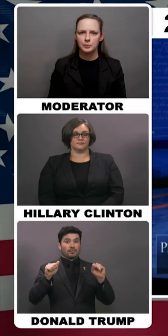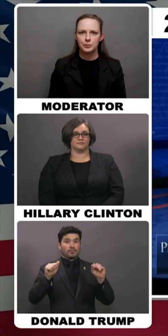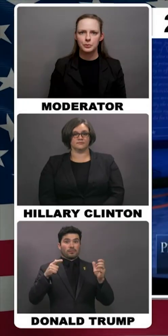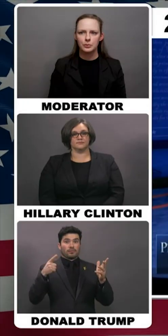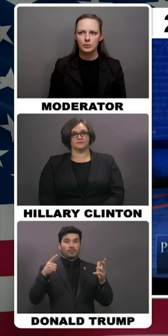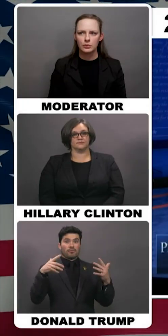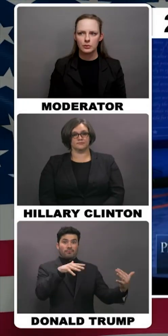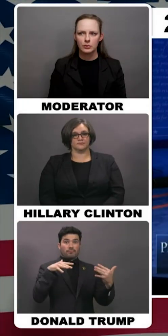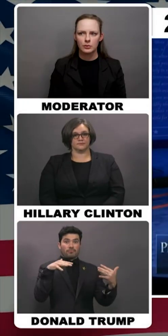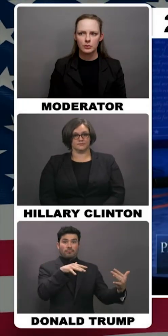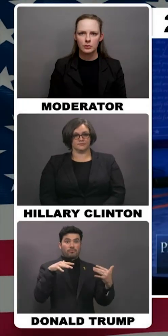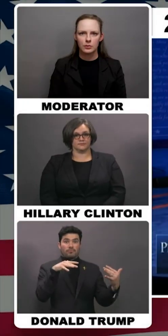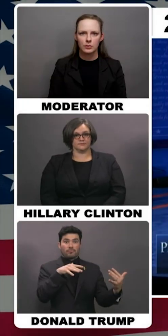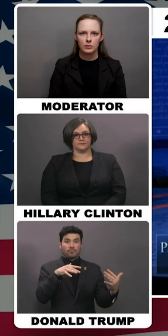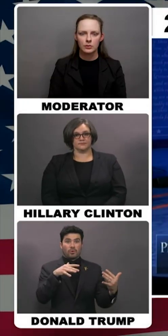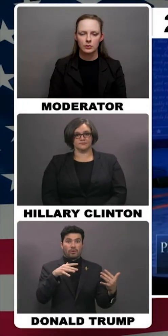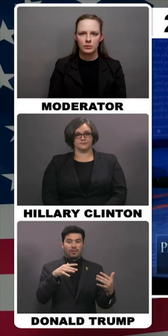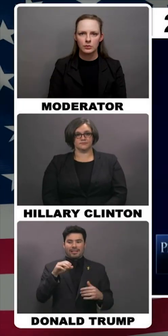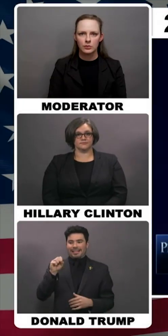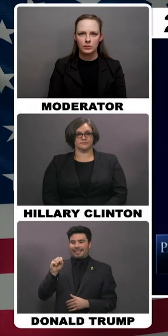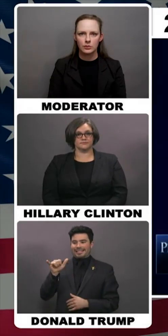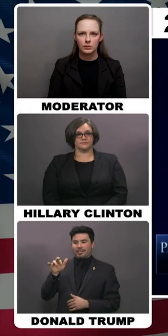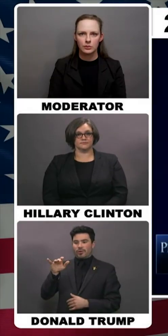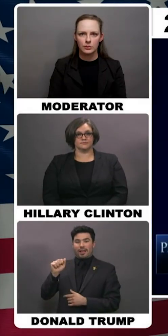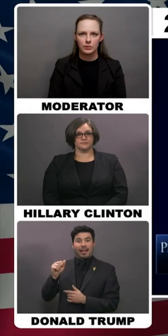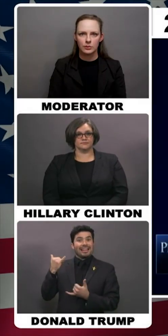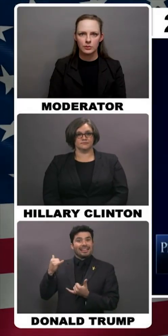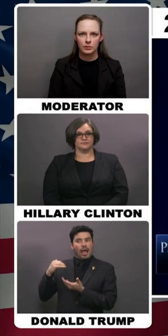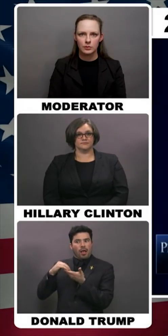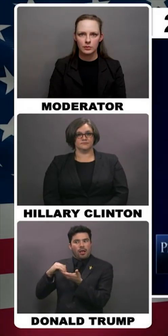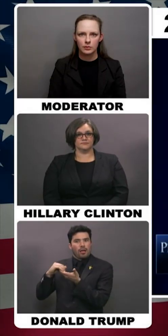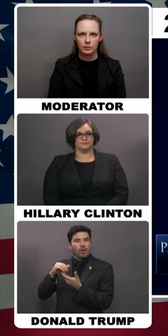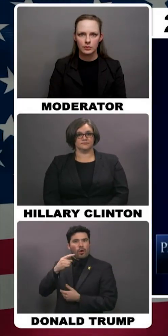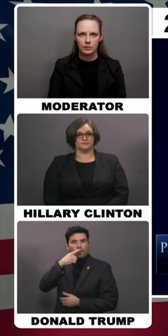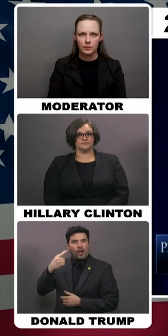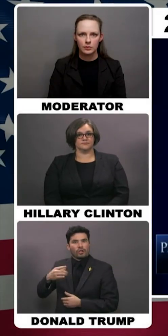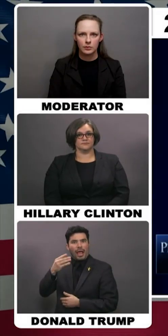but Syria's no longer Syria, Syria's, Russia and it's Iran, who she made strong and Carrie